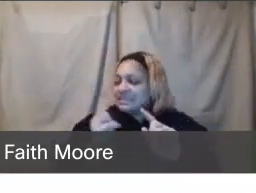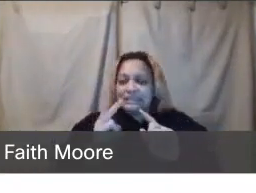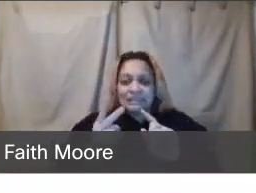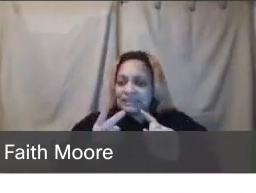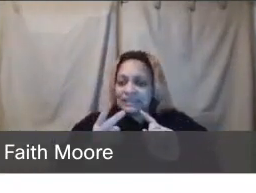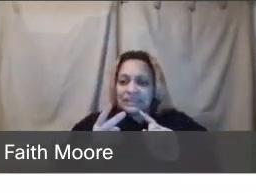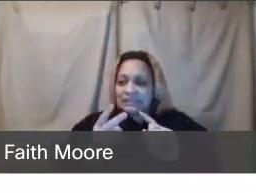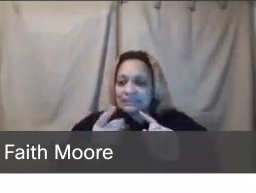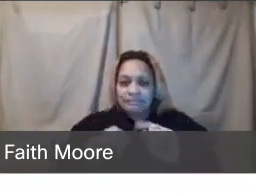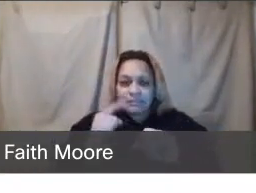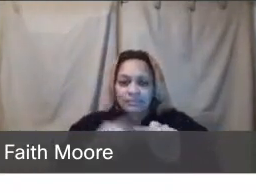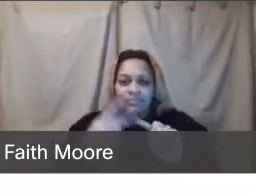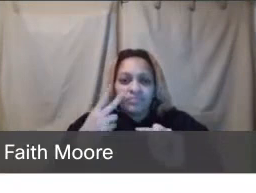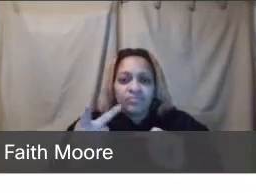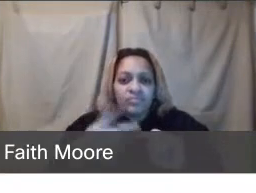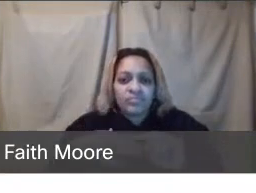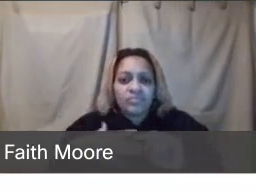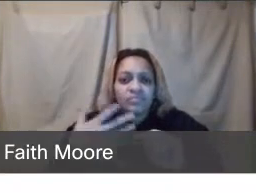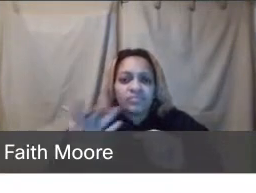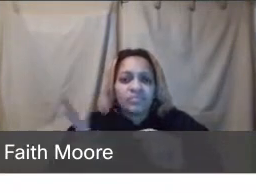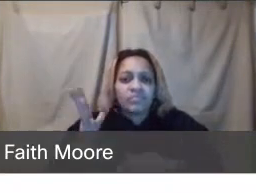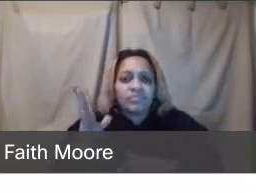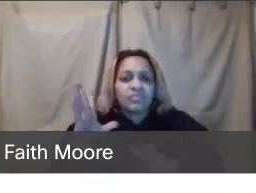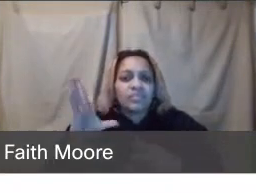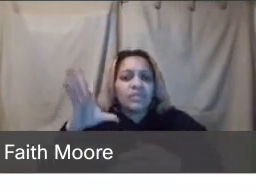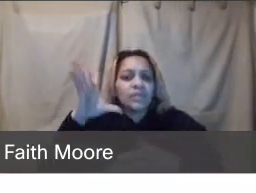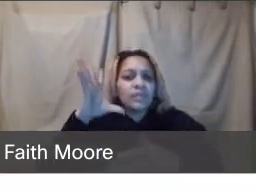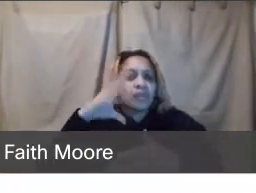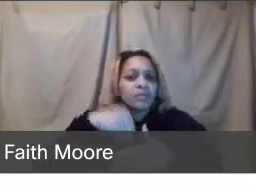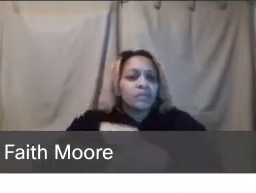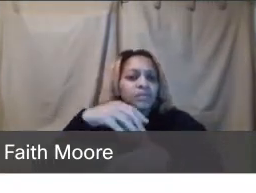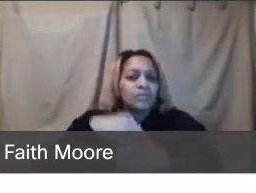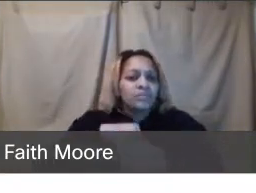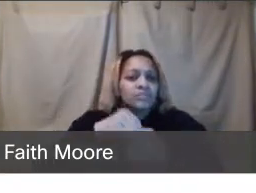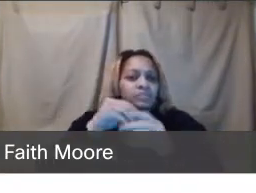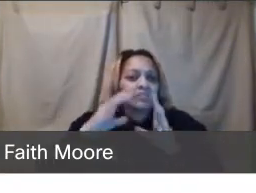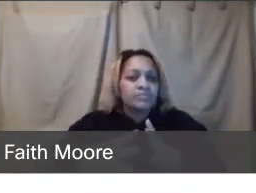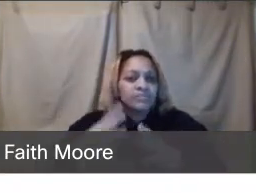The participant's hands, maybe.